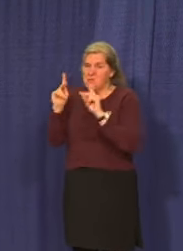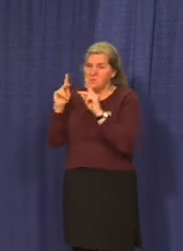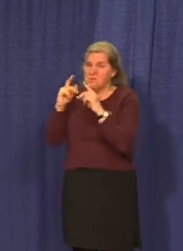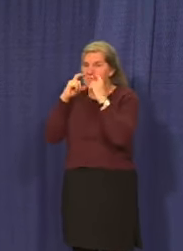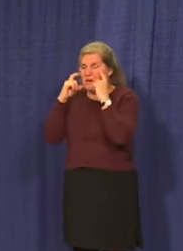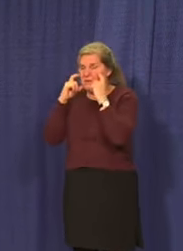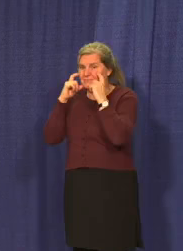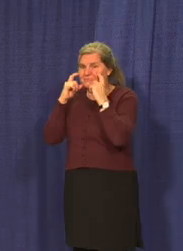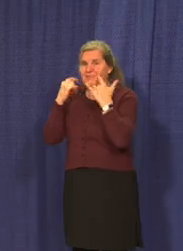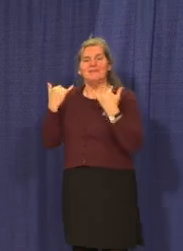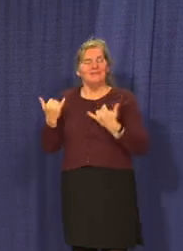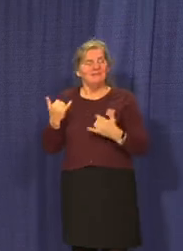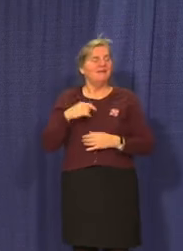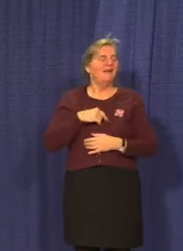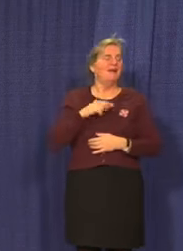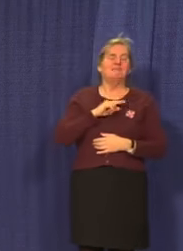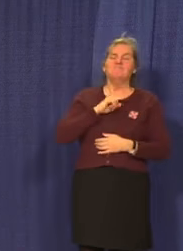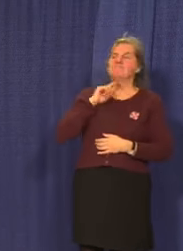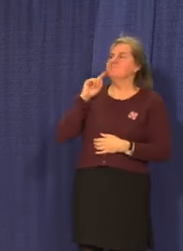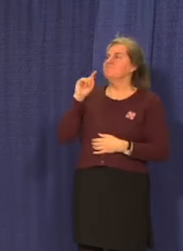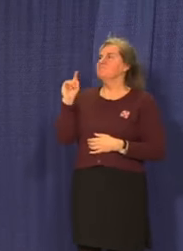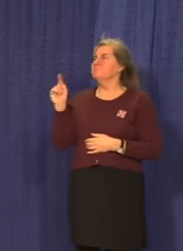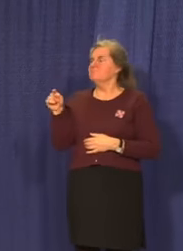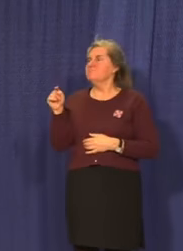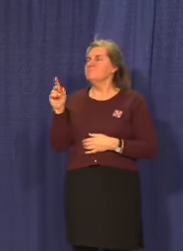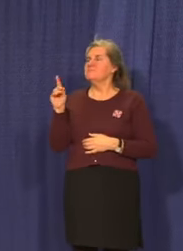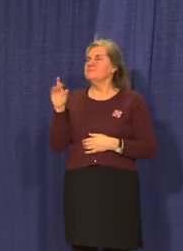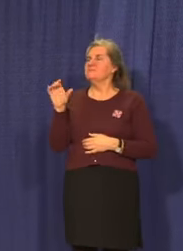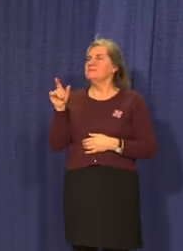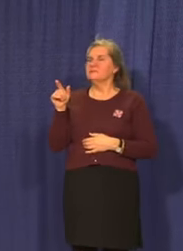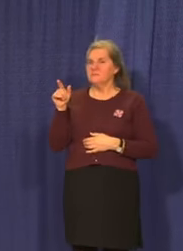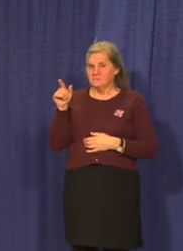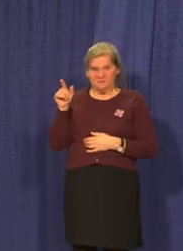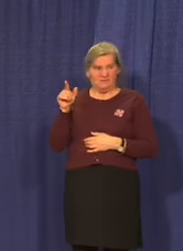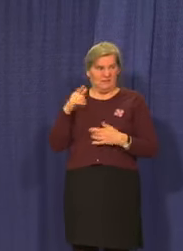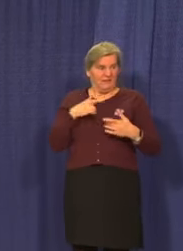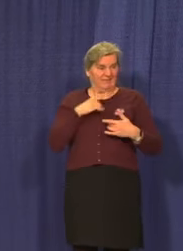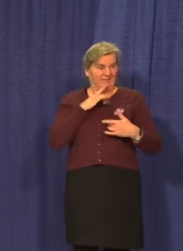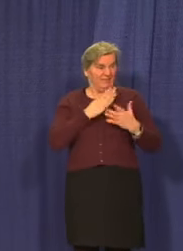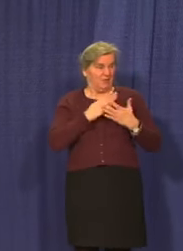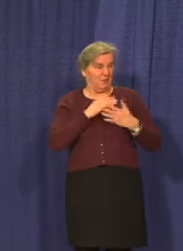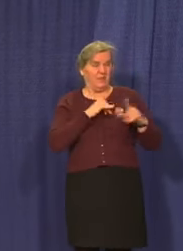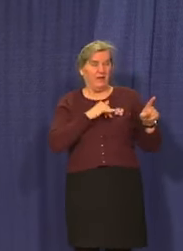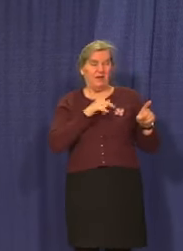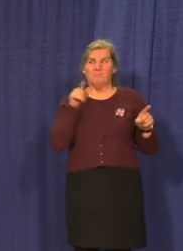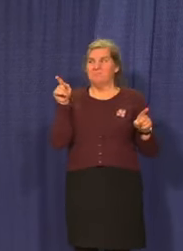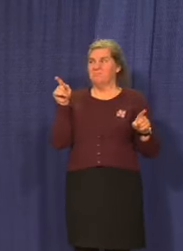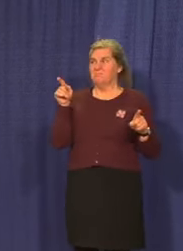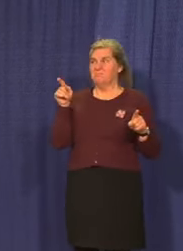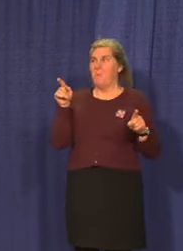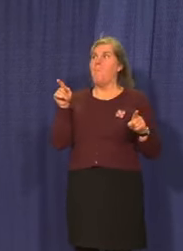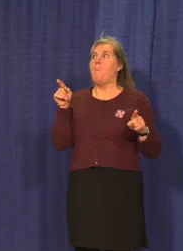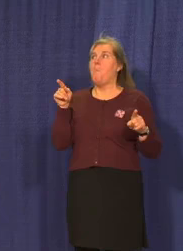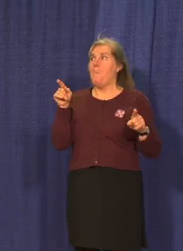NOW WHEN THINGS HIT CLOSER TO HOME, AFTER EVENTS LIKE THAT, THE ACCEPTABILITY GOES THROUGH THE ROOF.